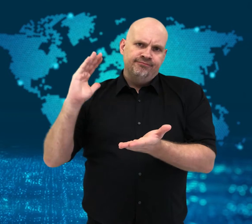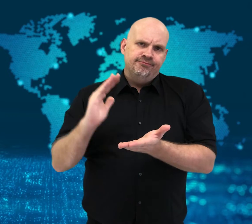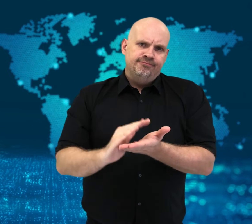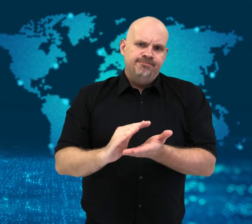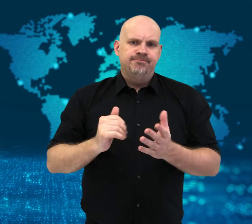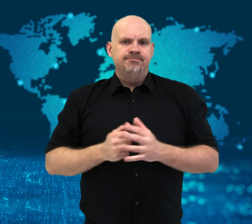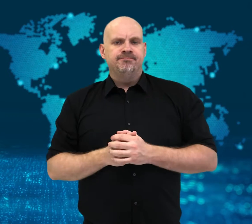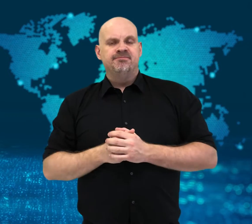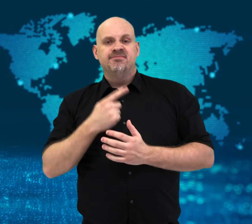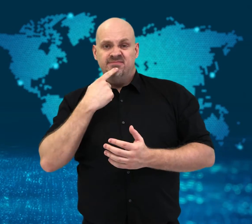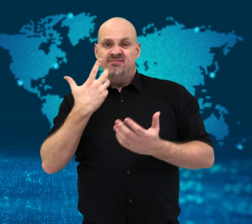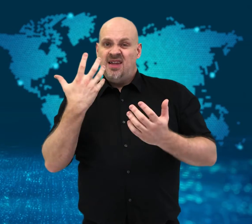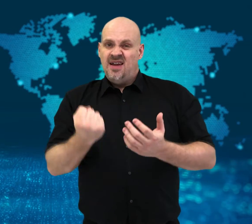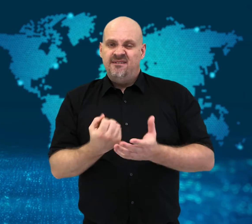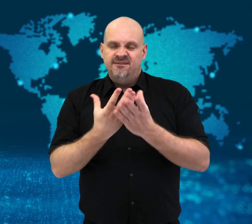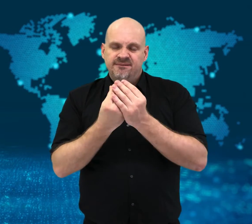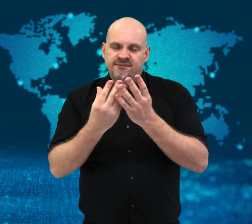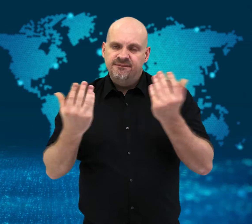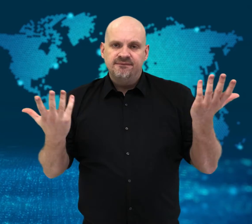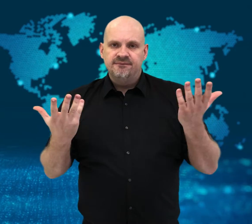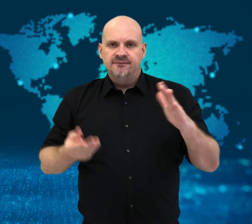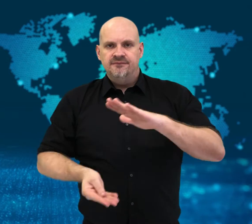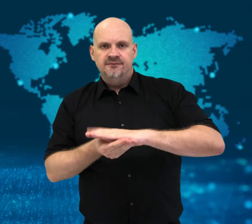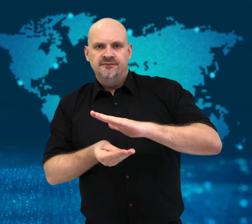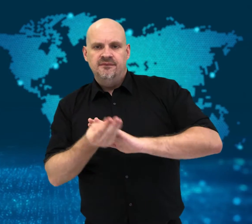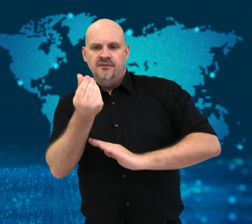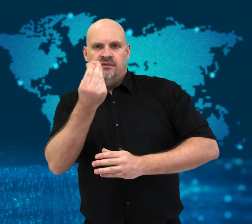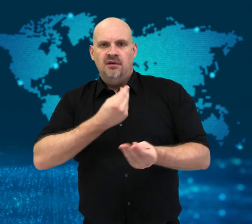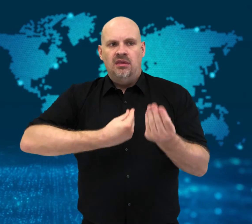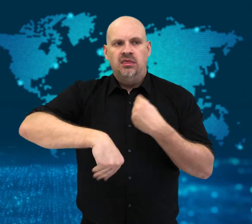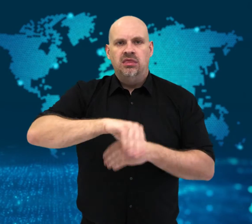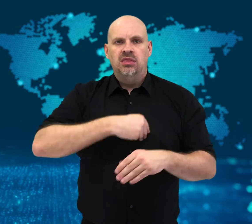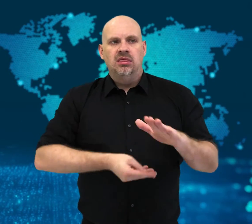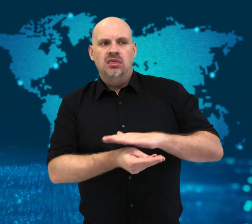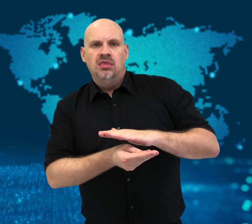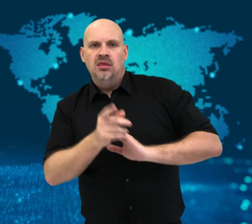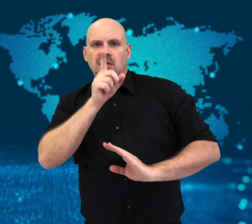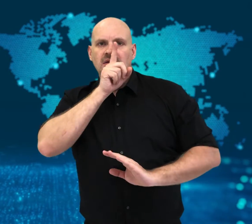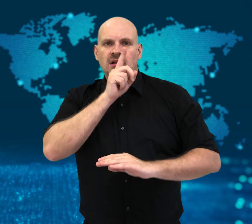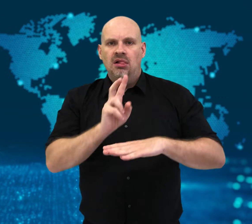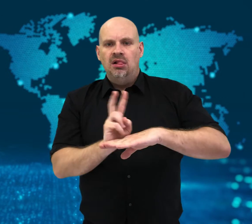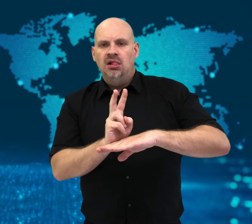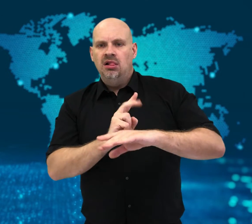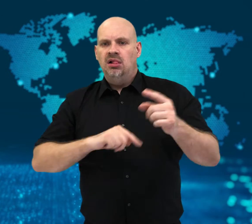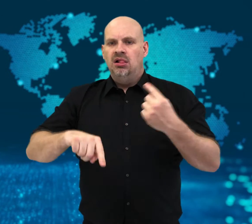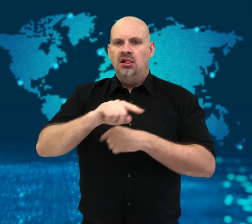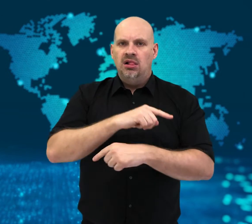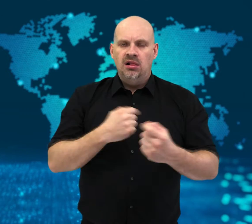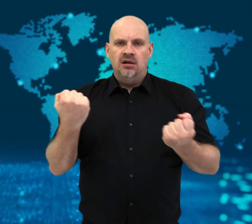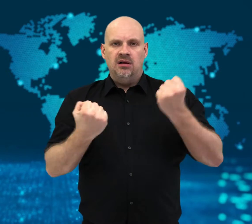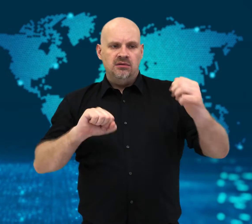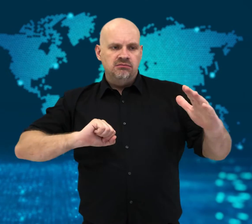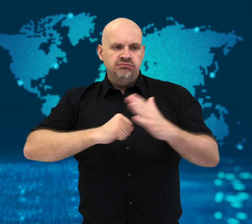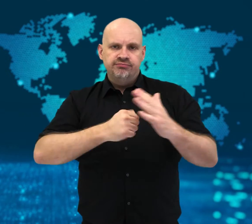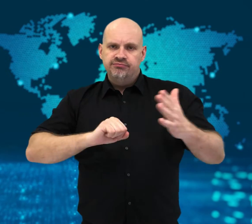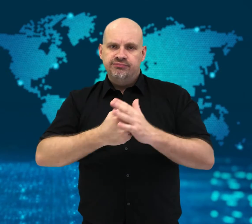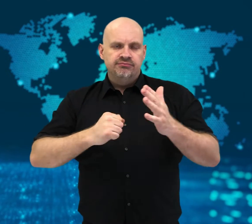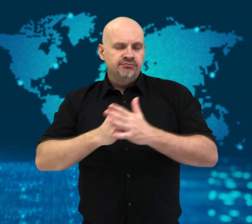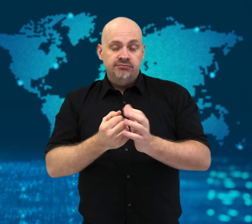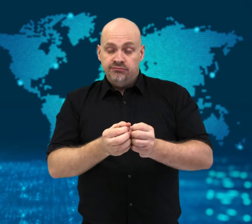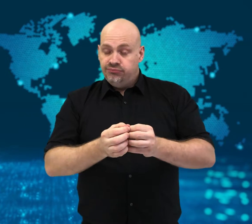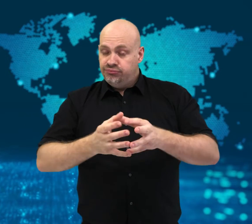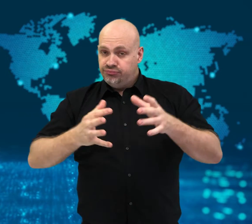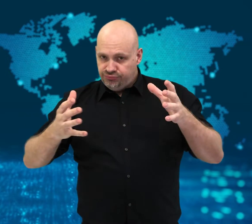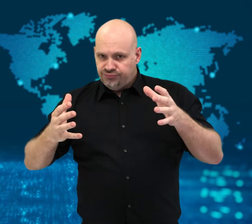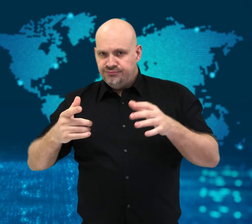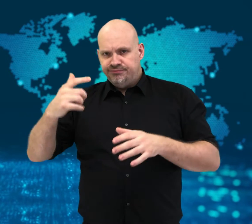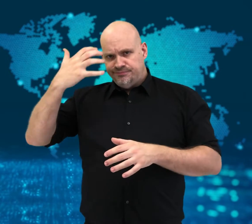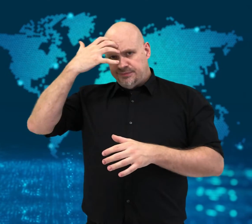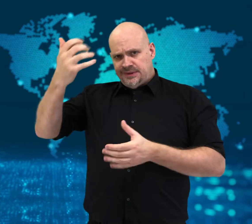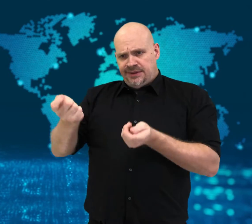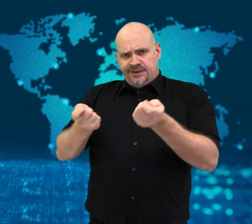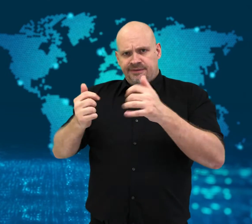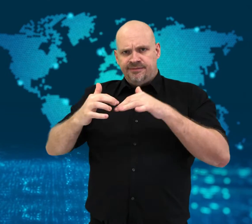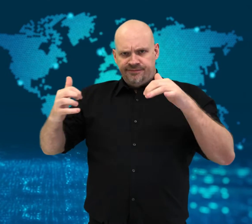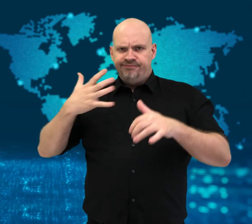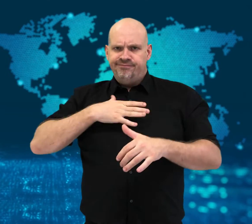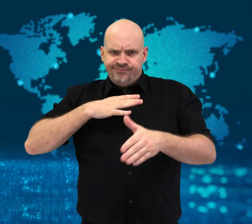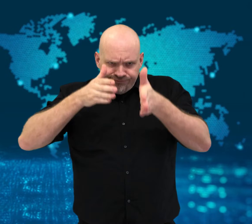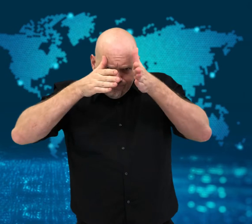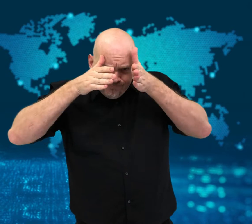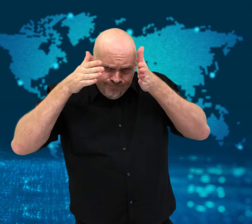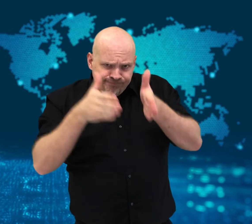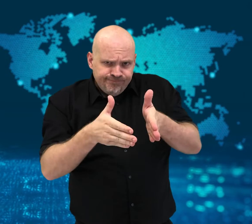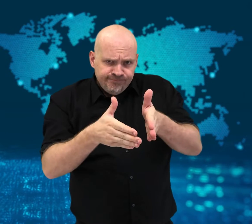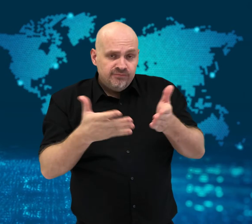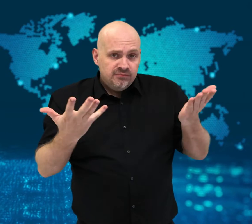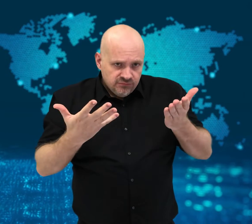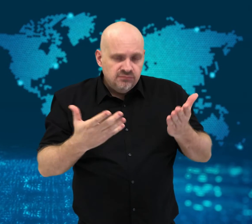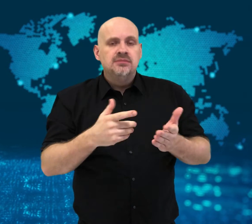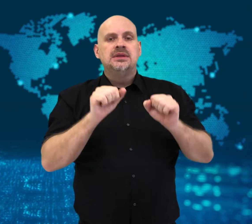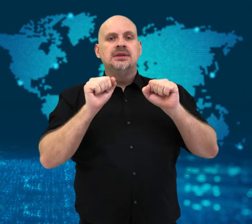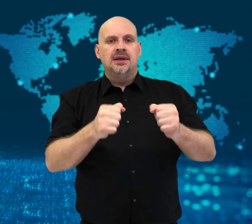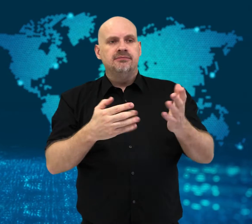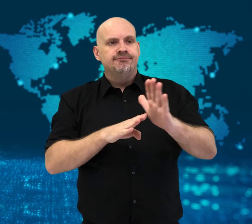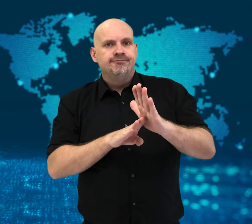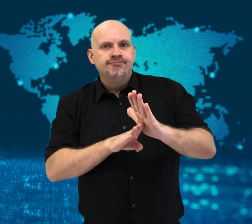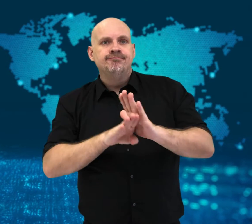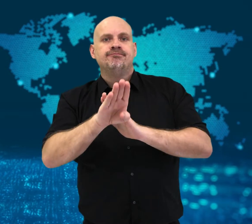Fraud, corruption and road accidents have become the government’s priority